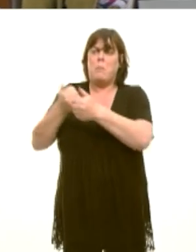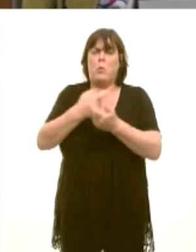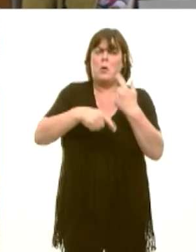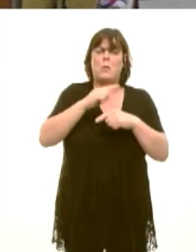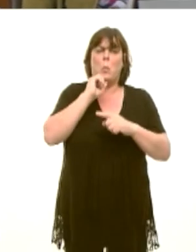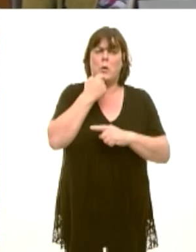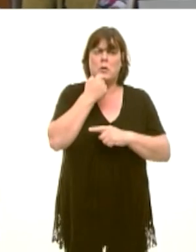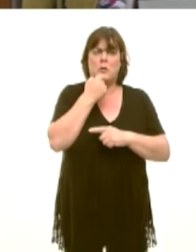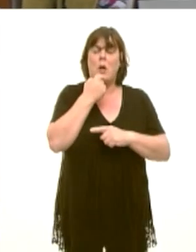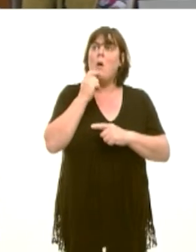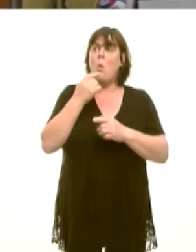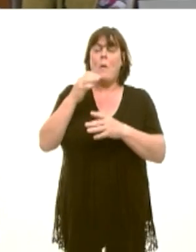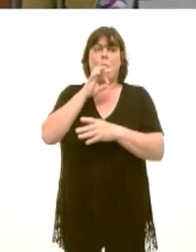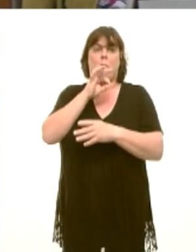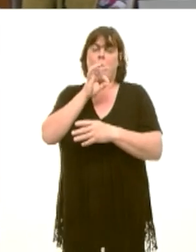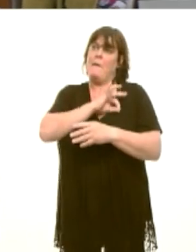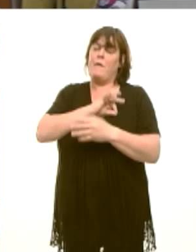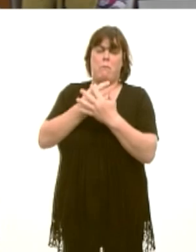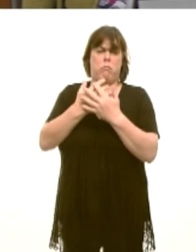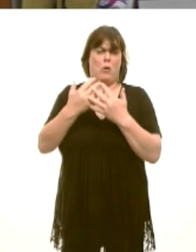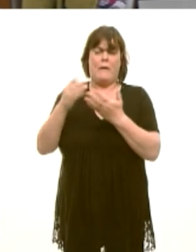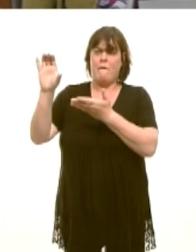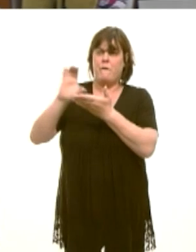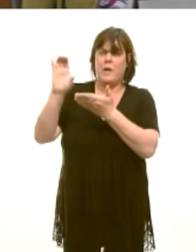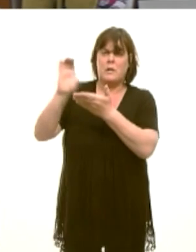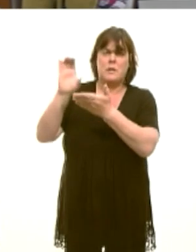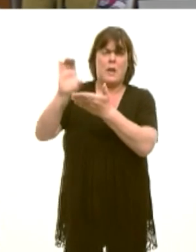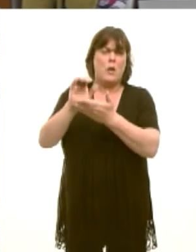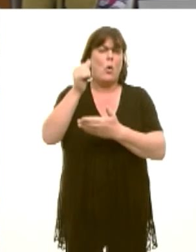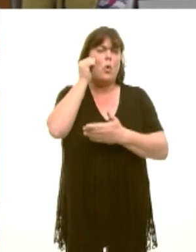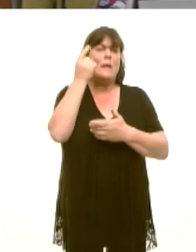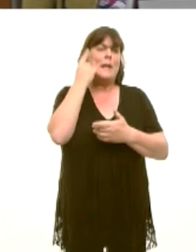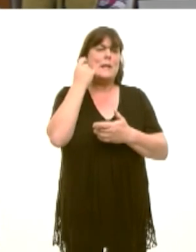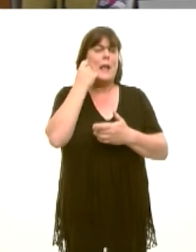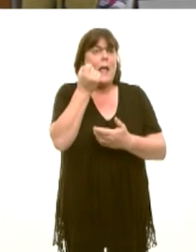funds. I announced yesterday £150 million to aid innovation, with half of the money